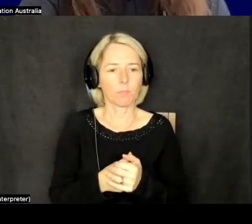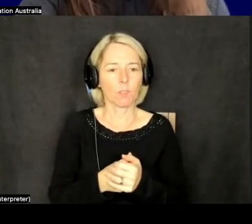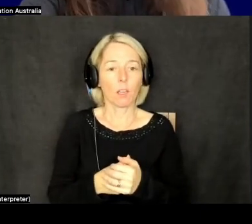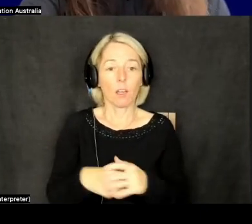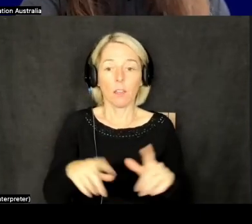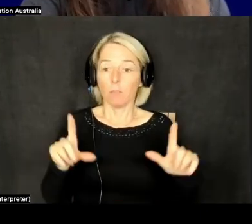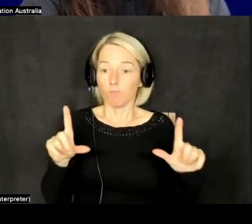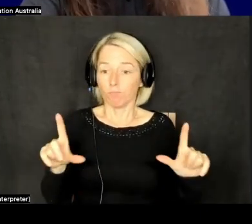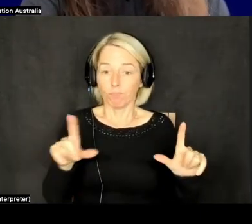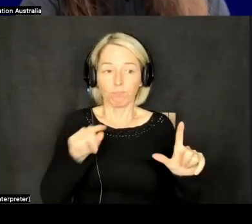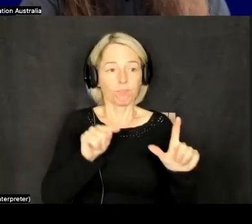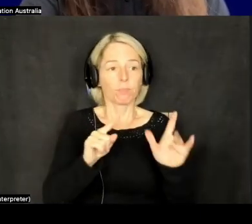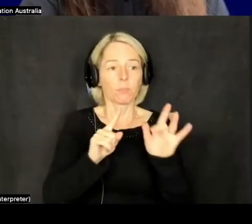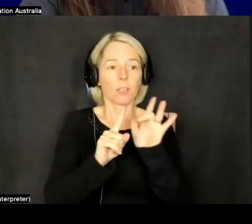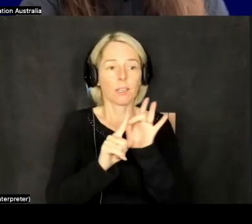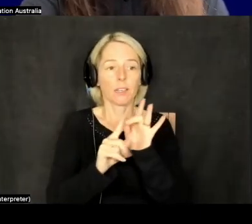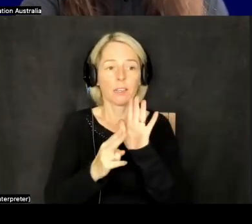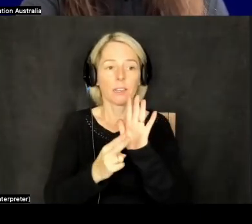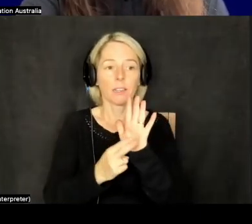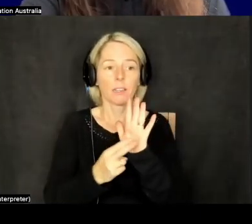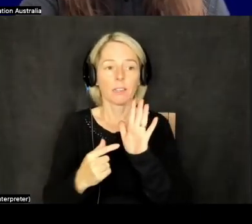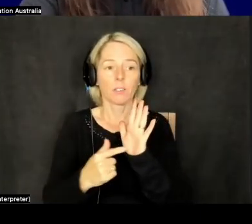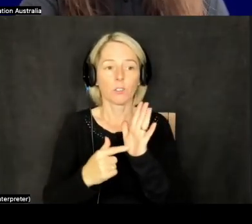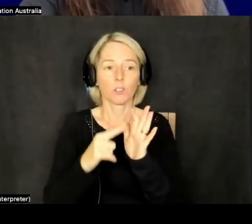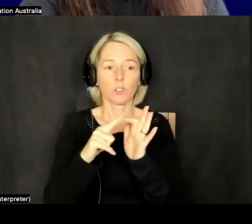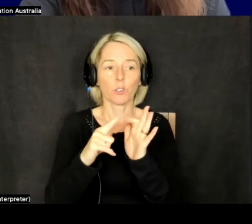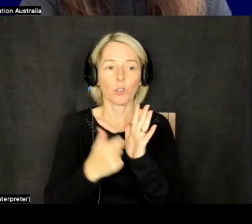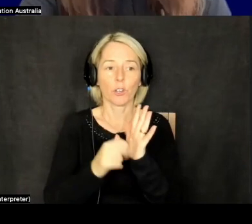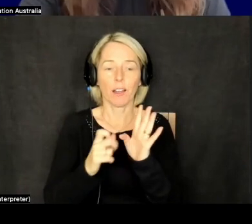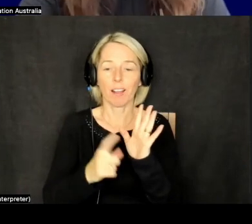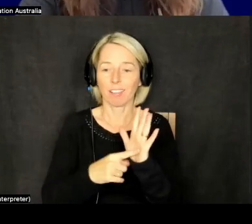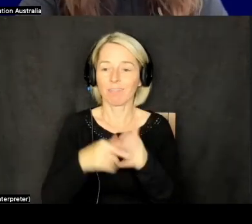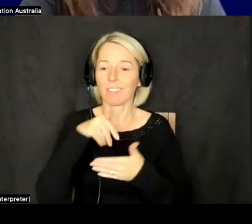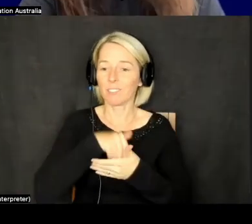that's a really complicated one, and I think a lot of people might have a lot of things to